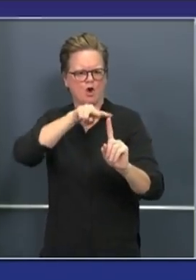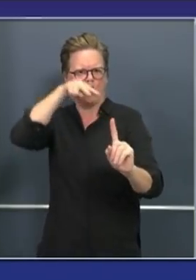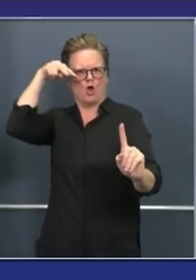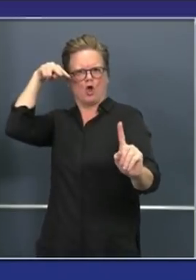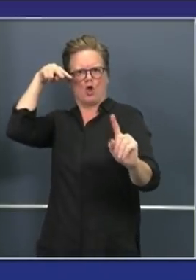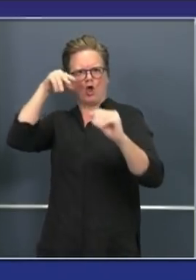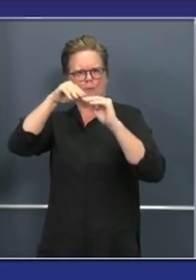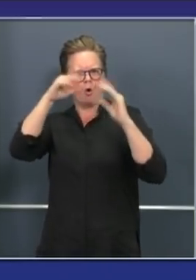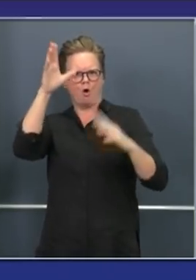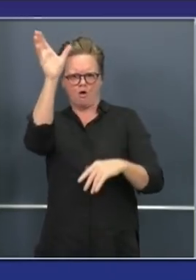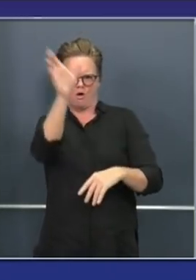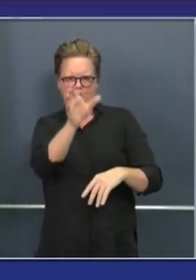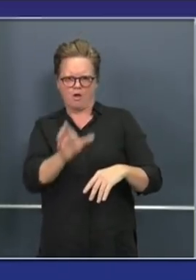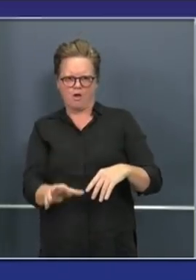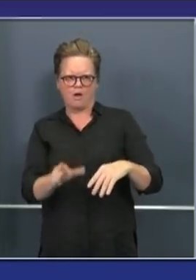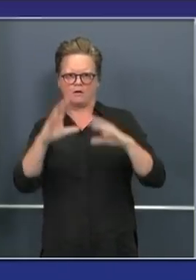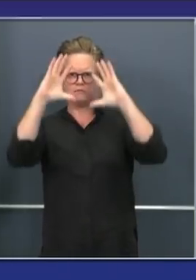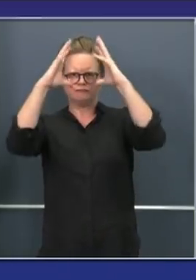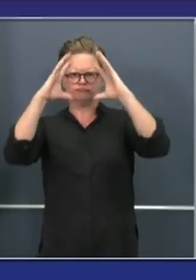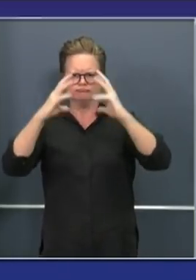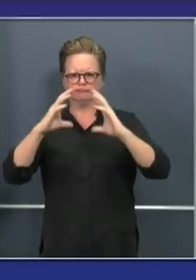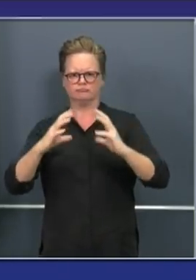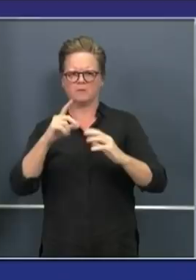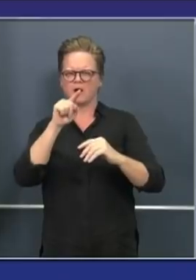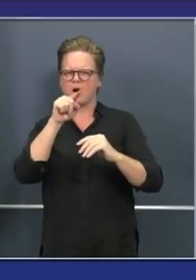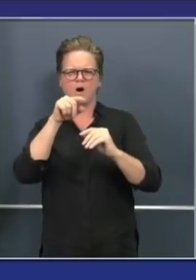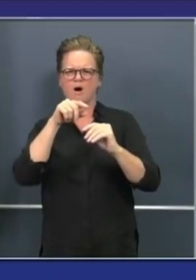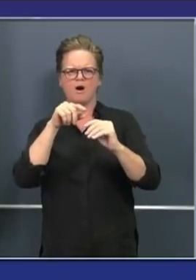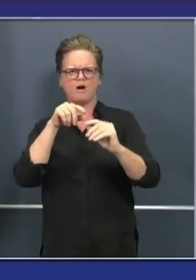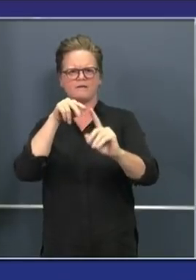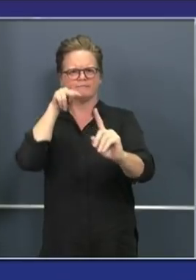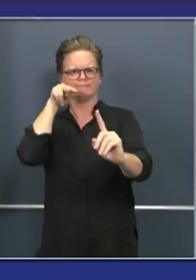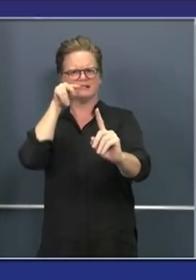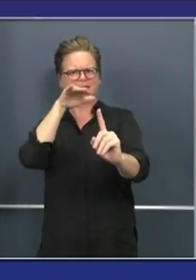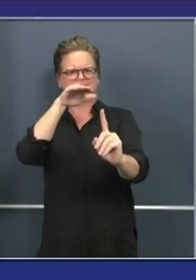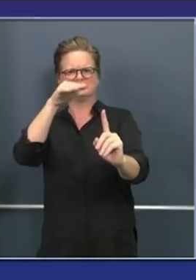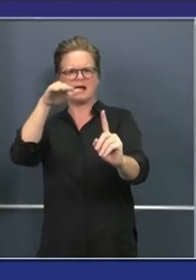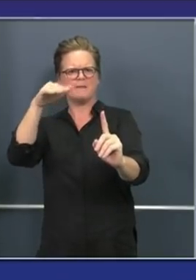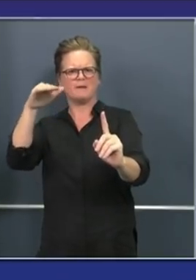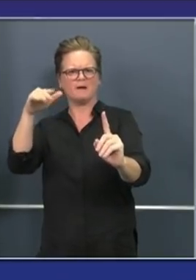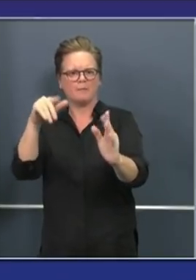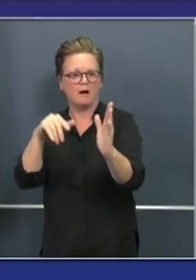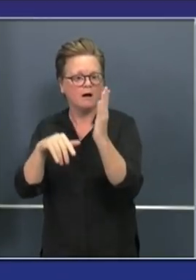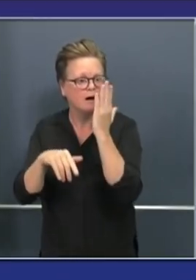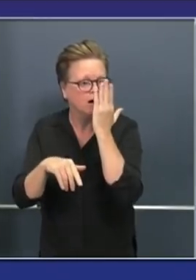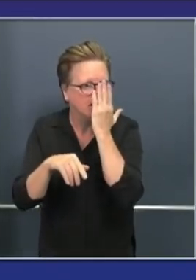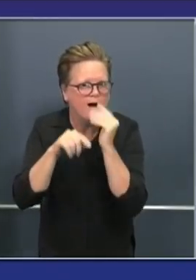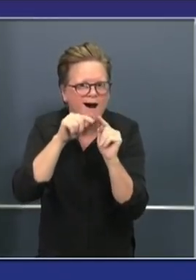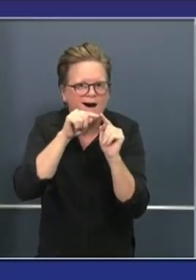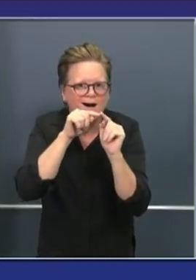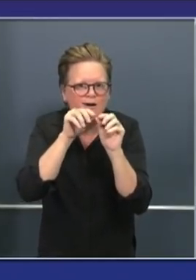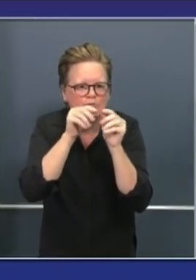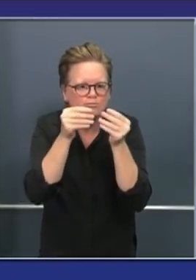PERSPECTIVE AS IT RELATES TO ISSUES OF THE SPREAD OF THIS VIRUS. SO, AGAIN, IMPORTANT GRAPH AND